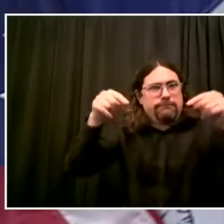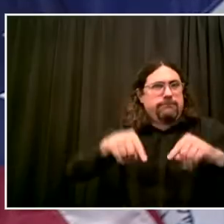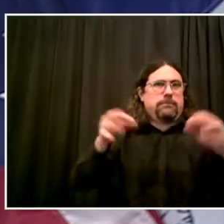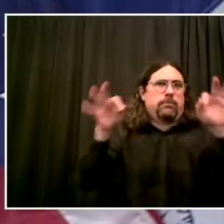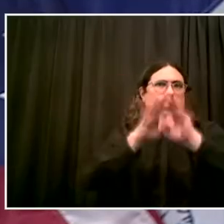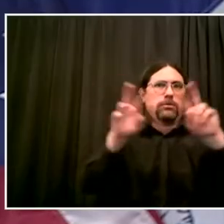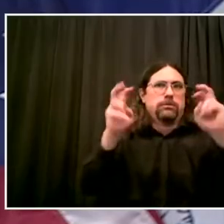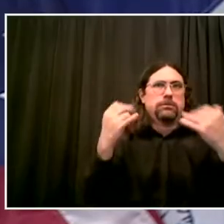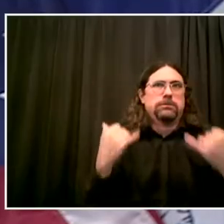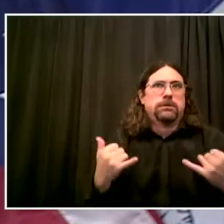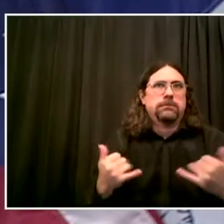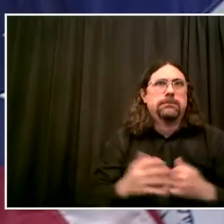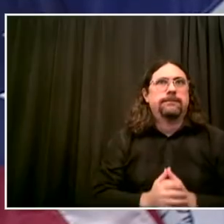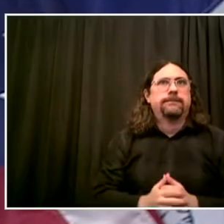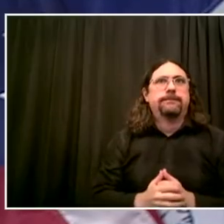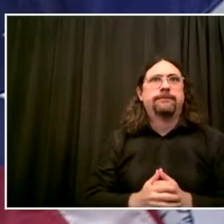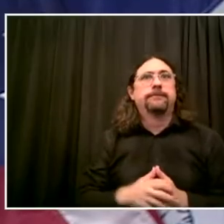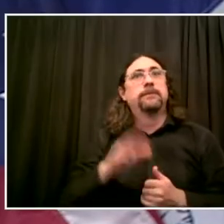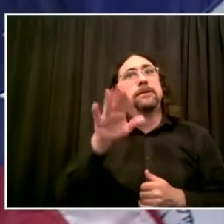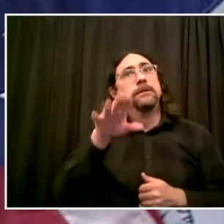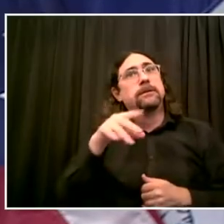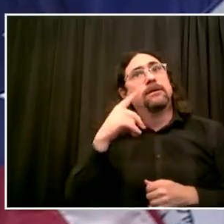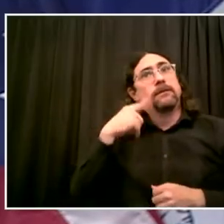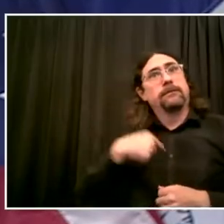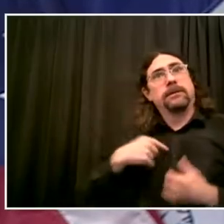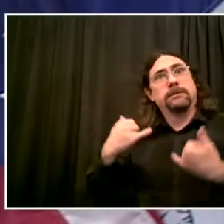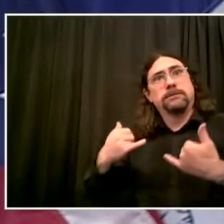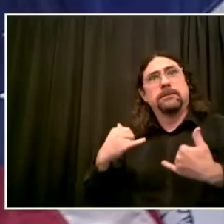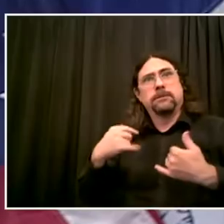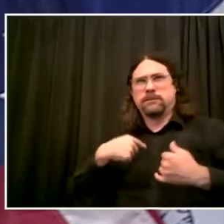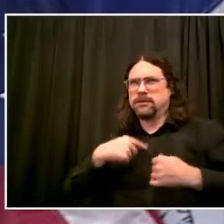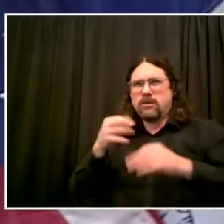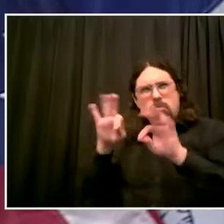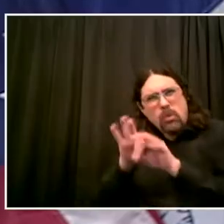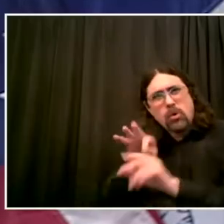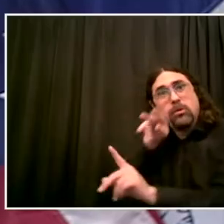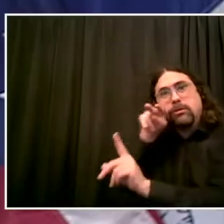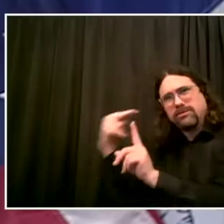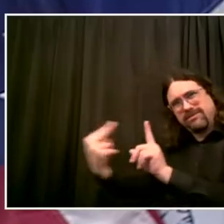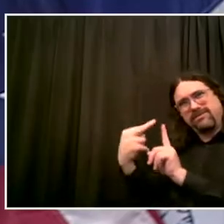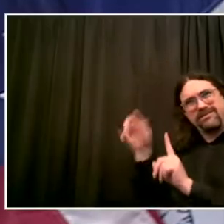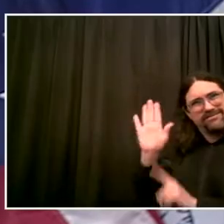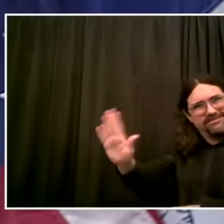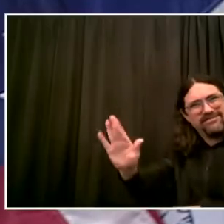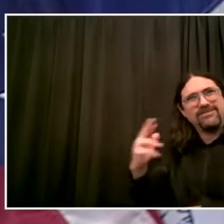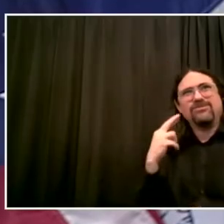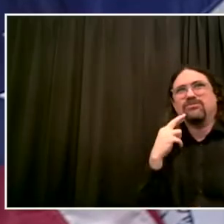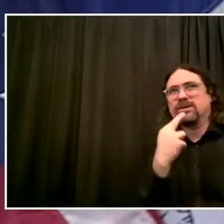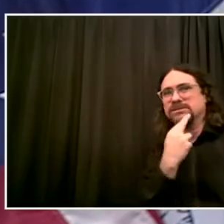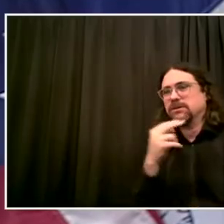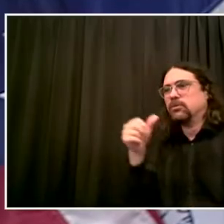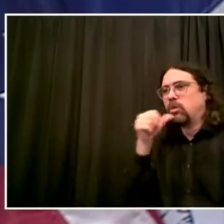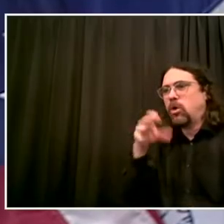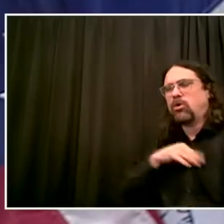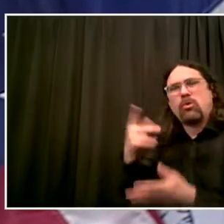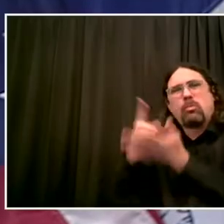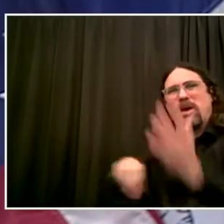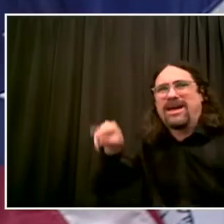COUNCIL TO